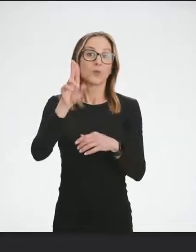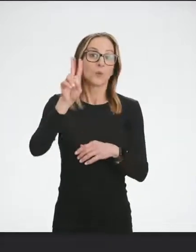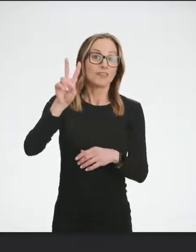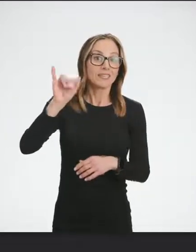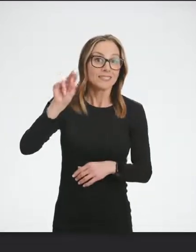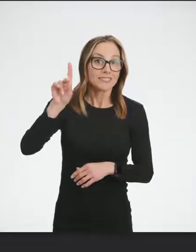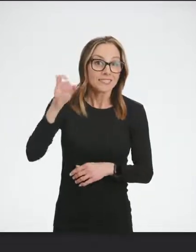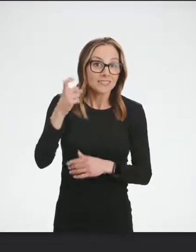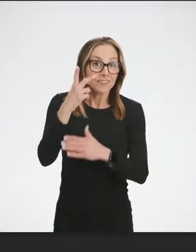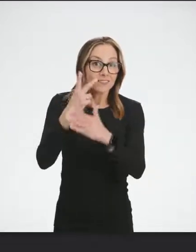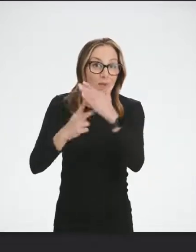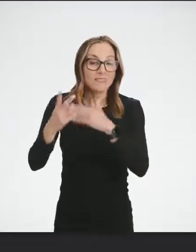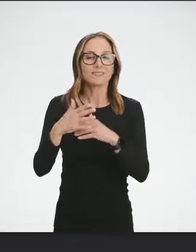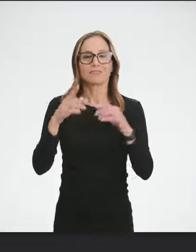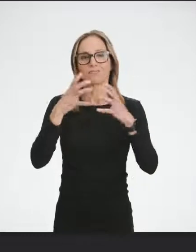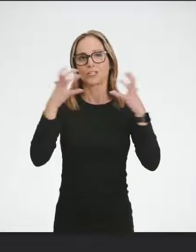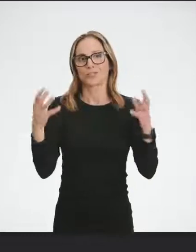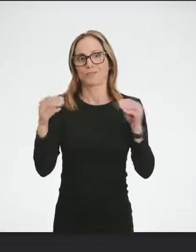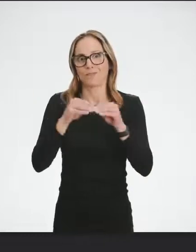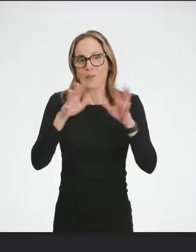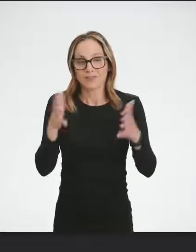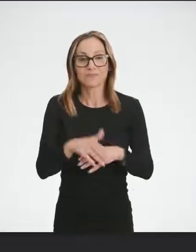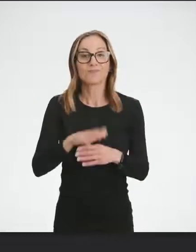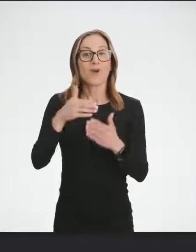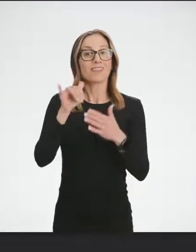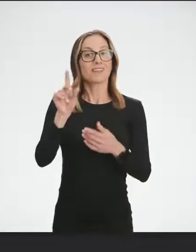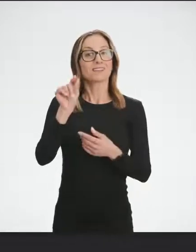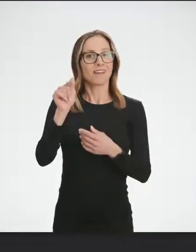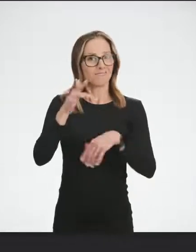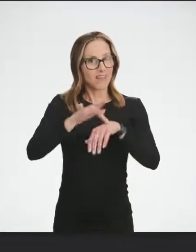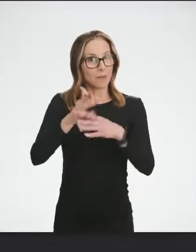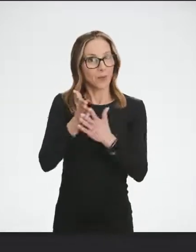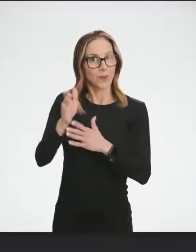And all of this data is available to you through WeatherKit.